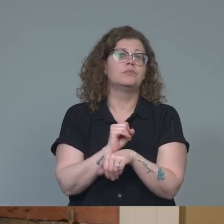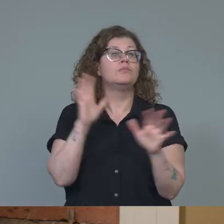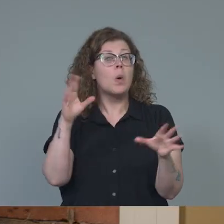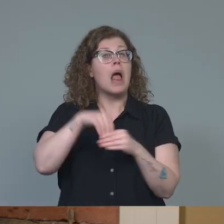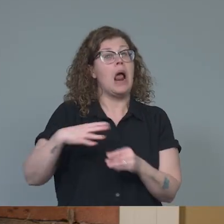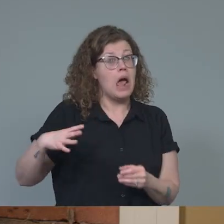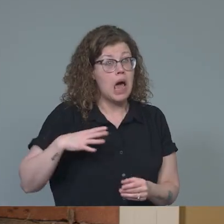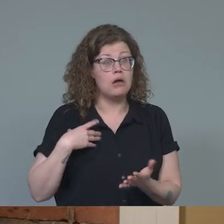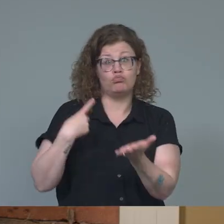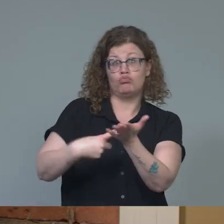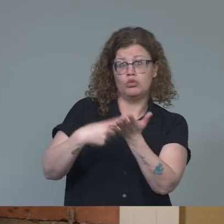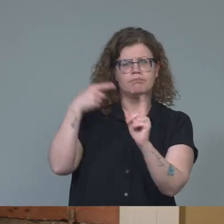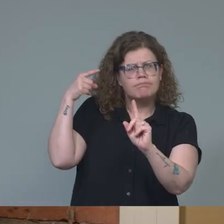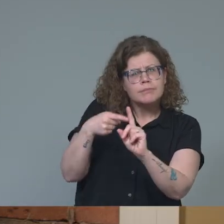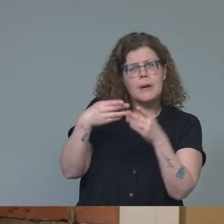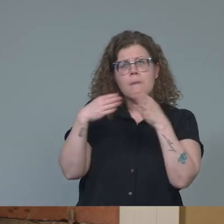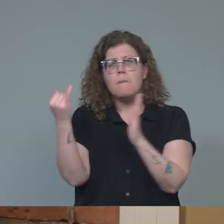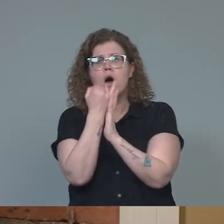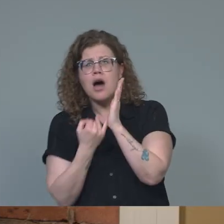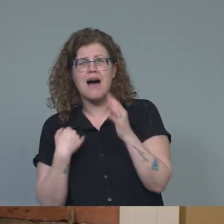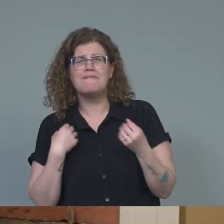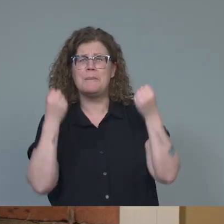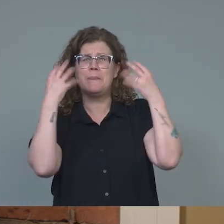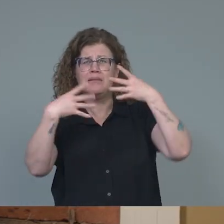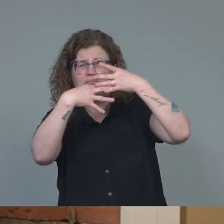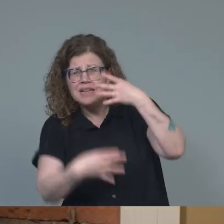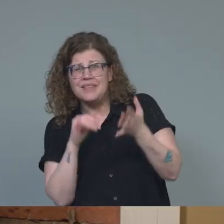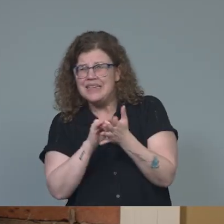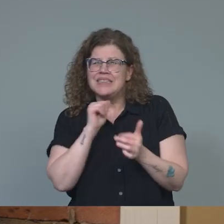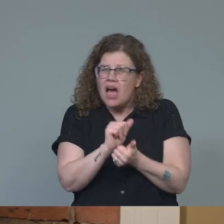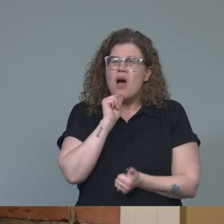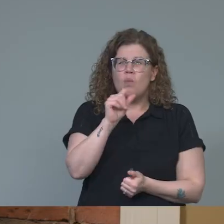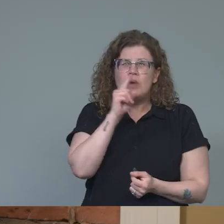So in that case when we start to get specific to public art there are many things that are not